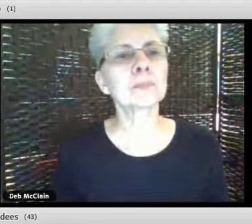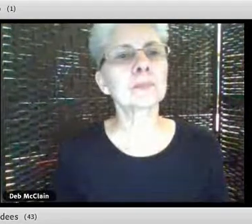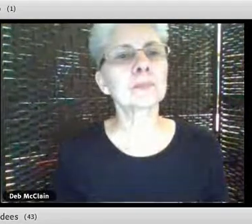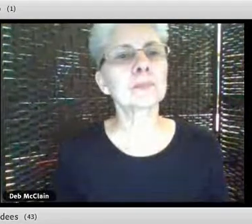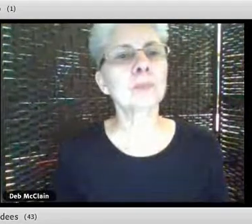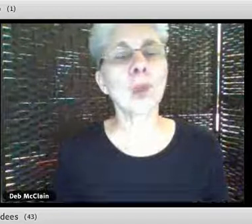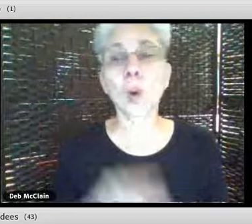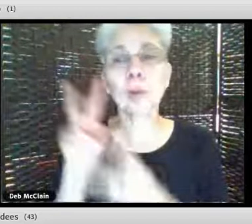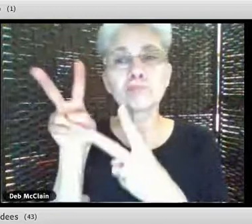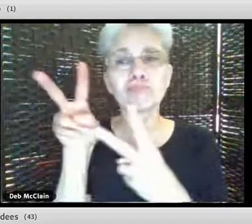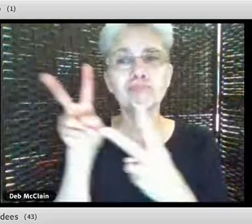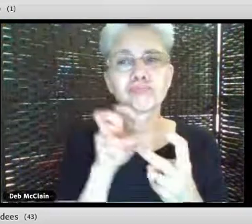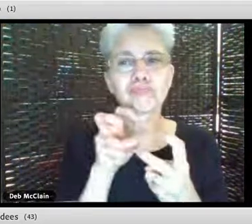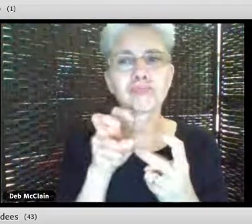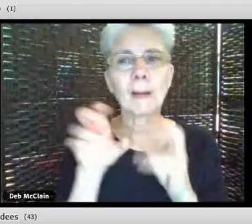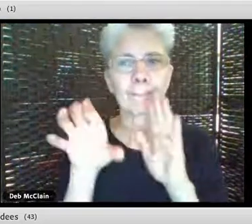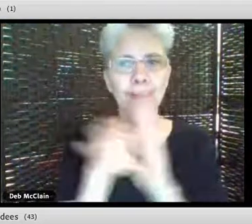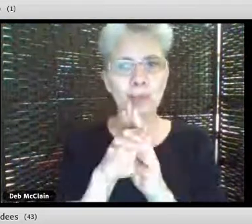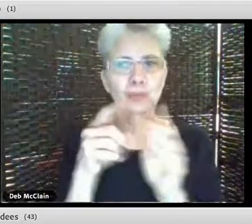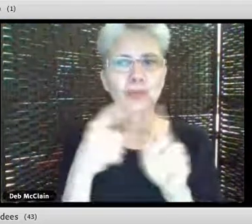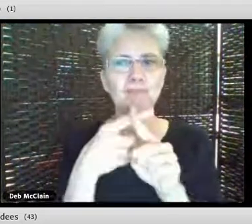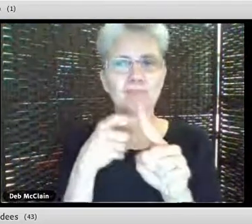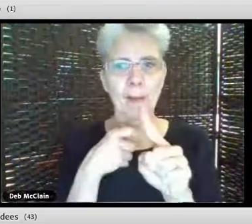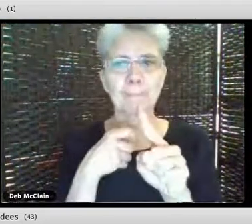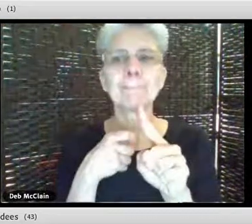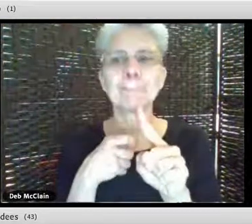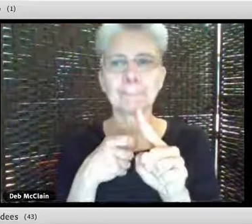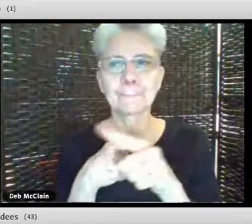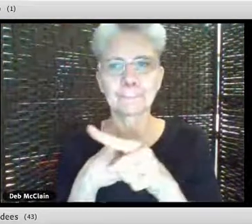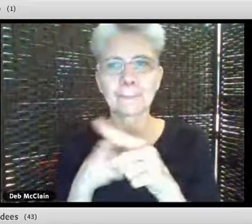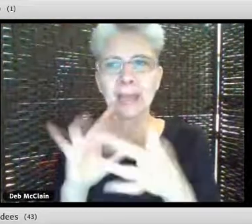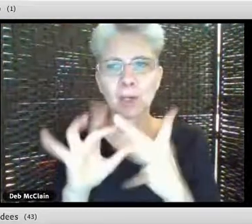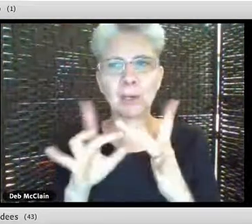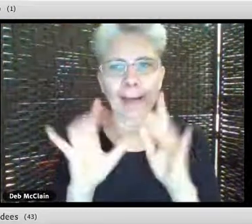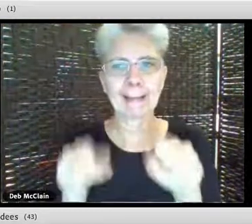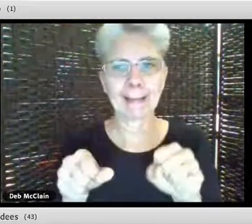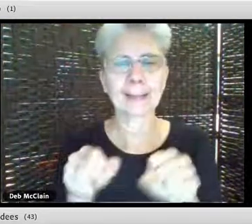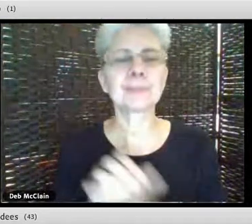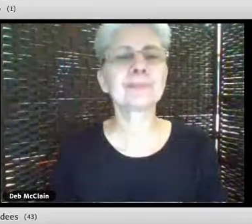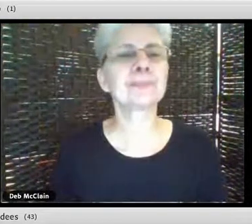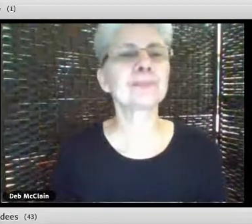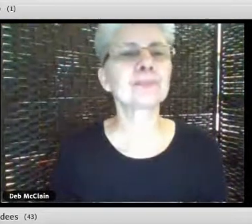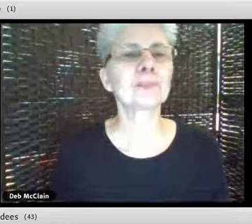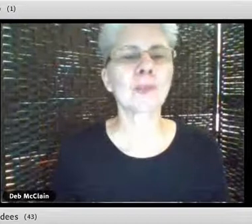Now I can add a picture if I want. Again, I could get my pictures from my computer.